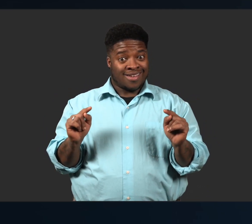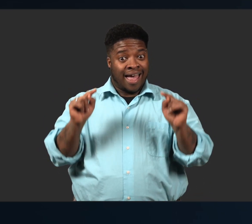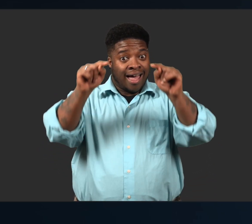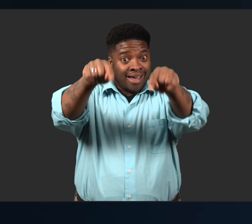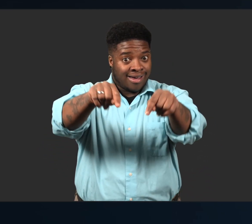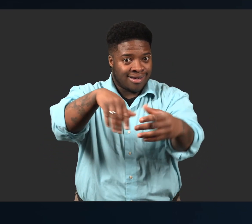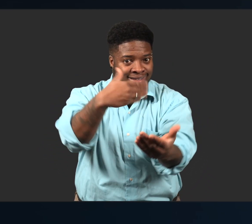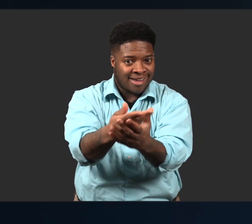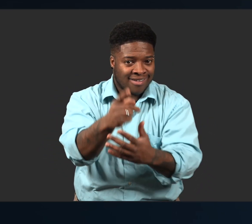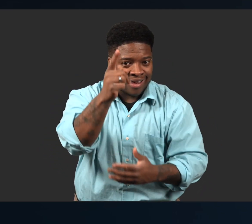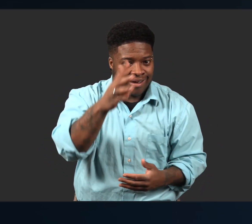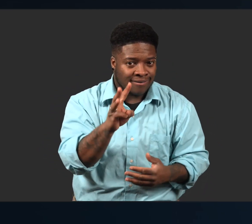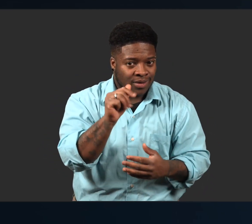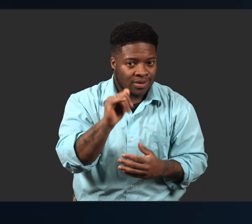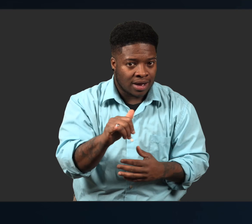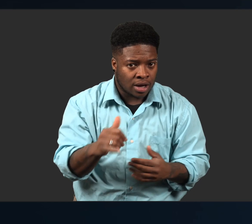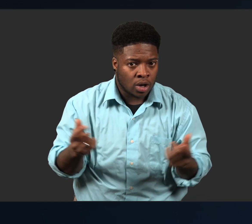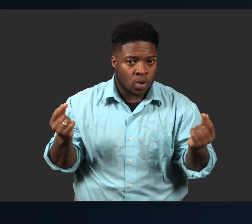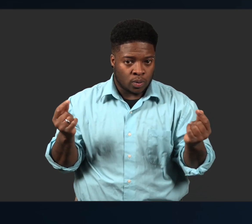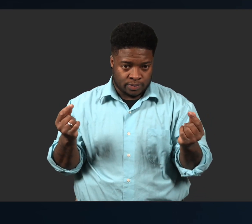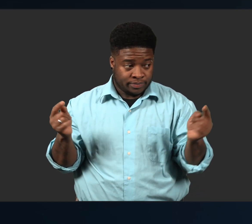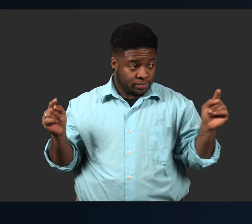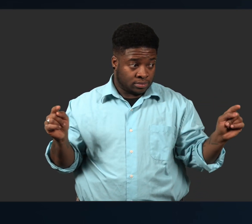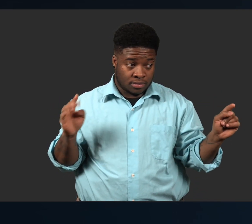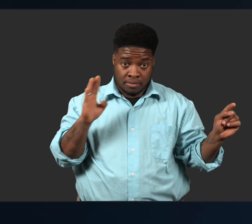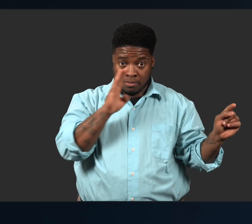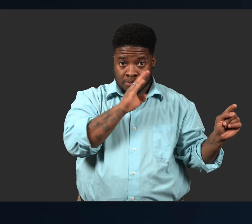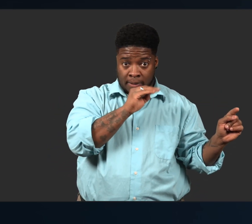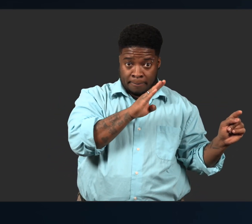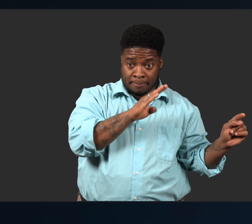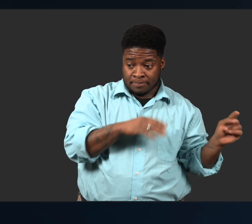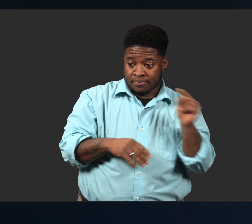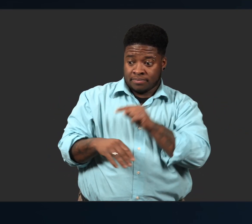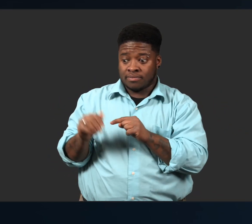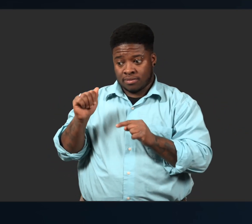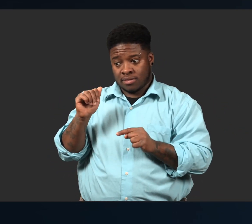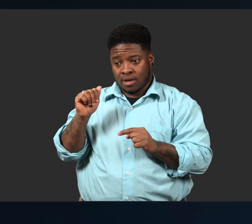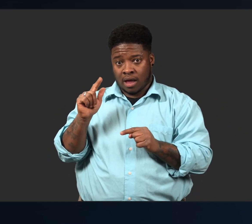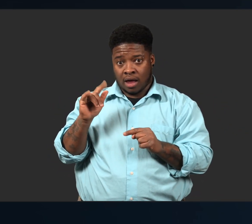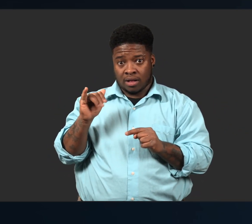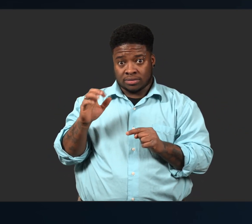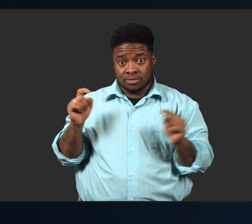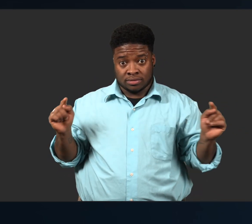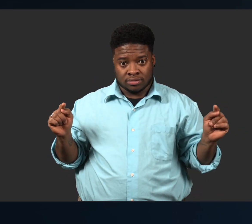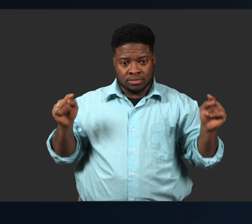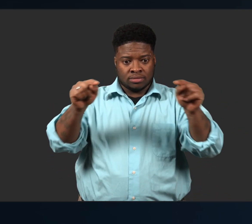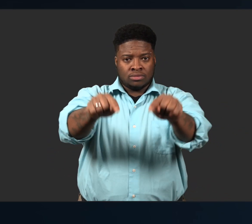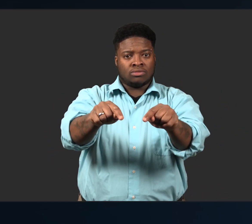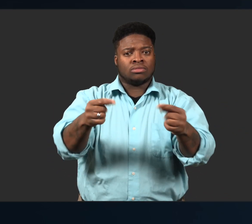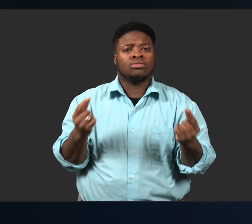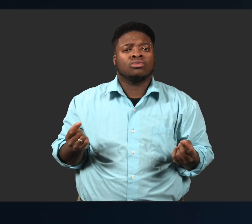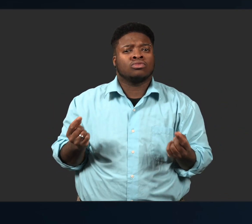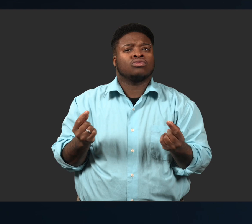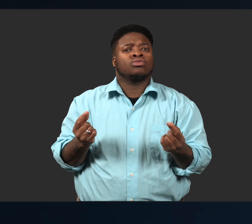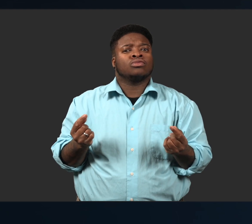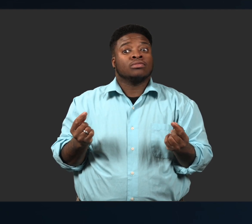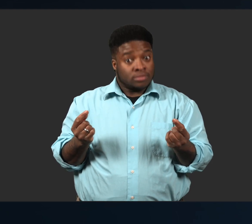Now that she's arrived at the halfway house, what's next? Bob and Alice are both in this next phase